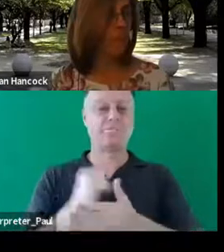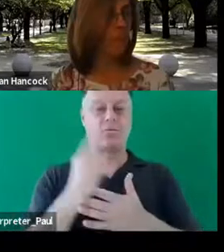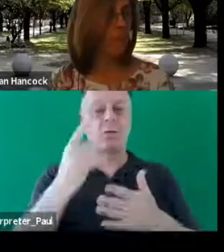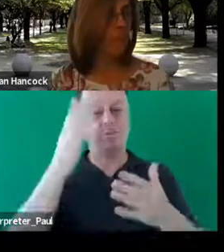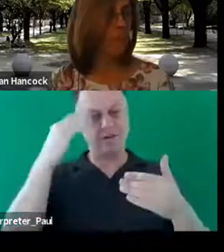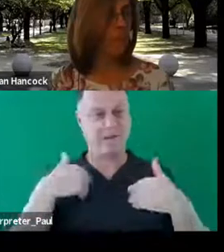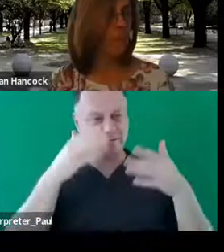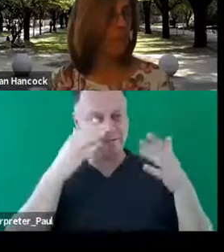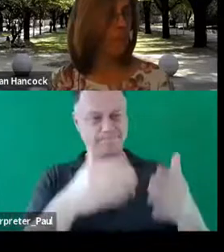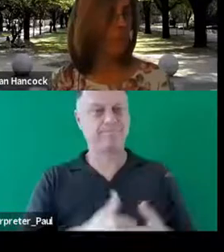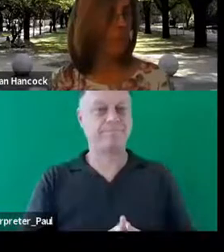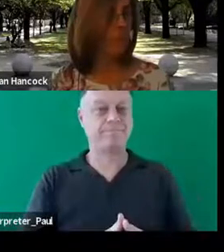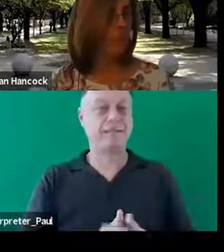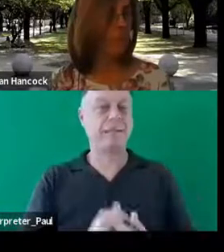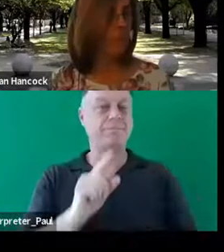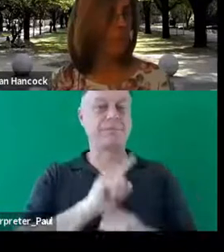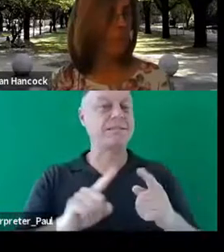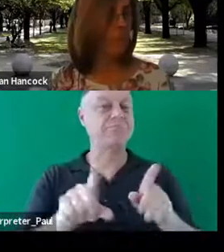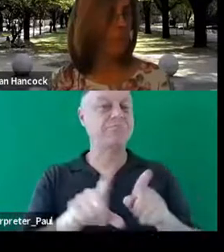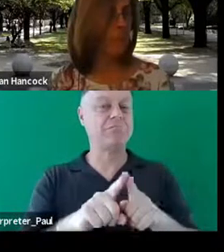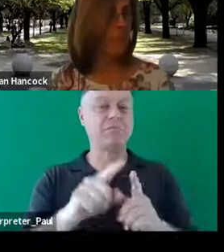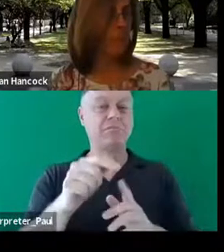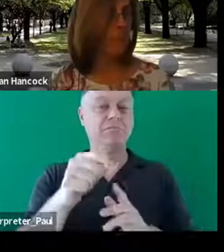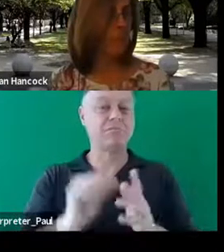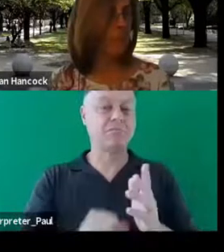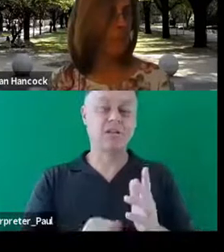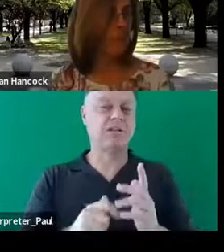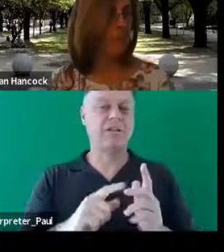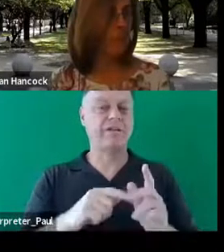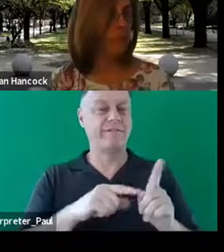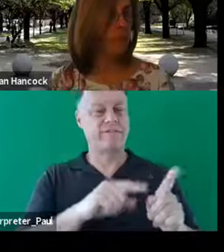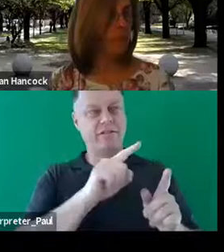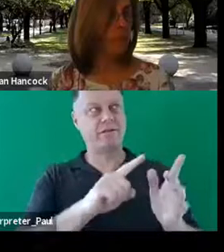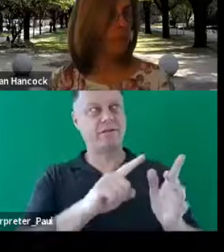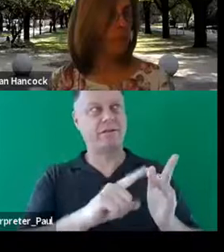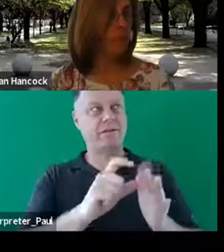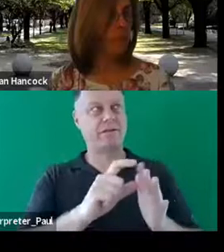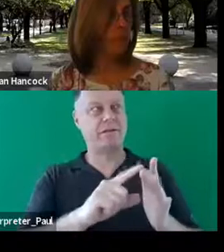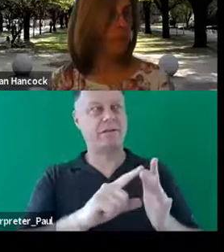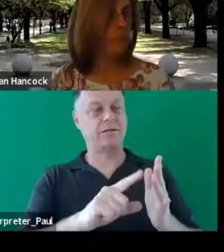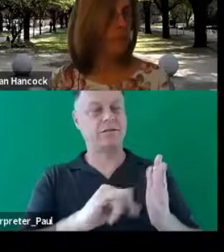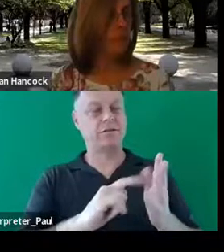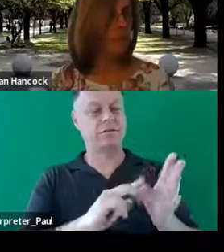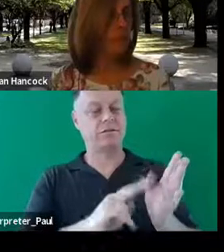individualised to address the idiosyncratic needs and wants of each mentee and we